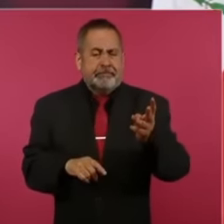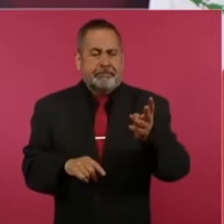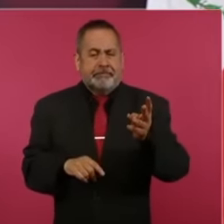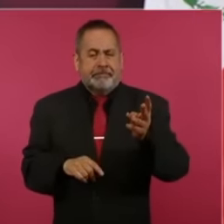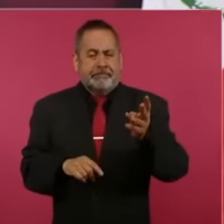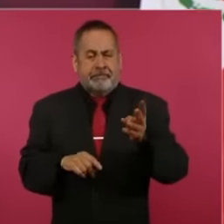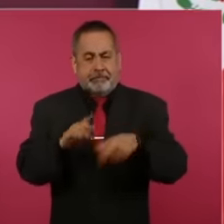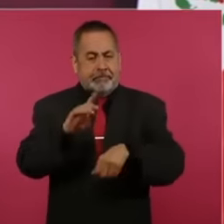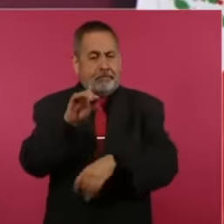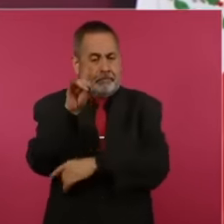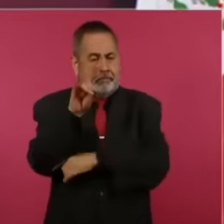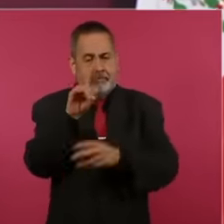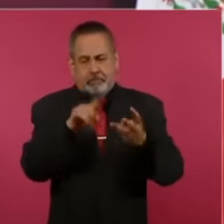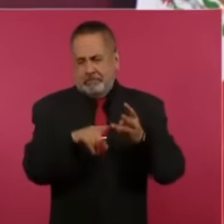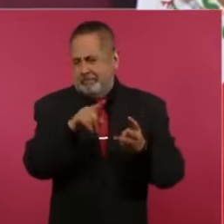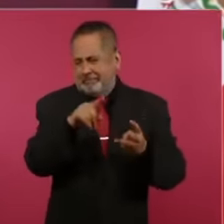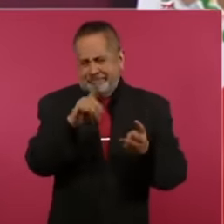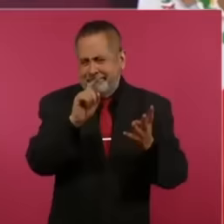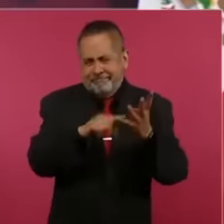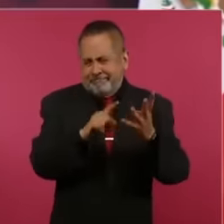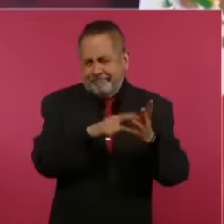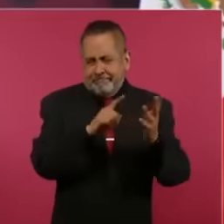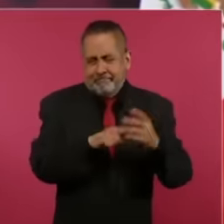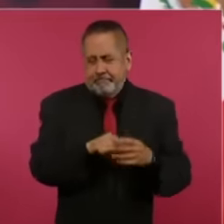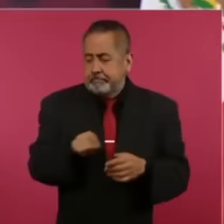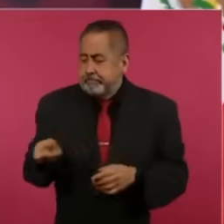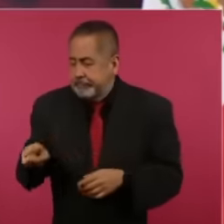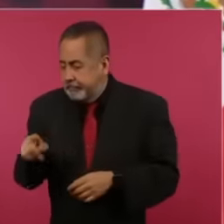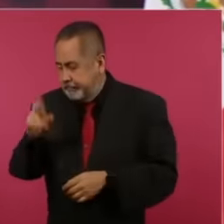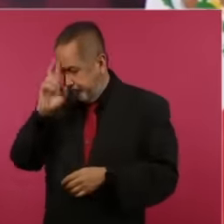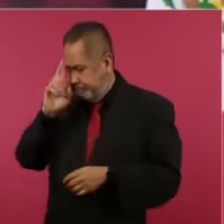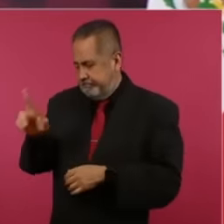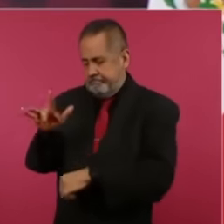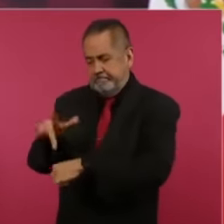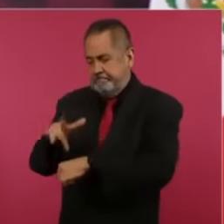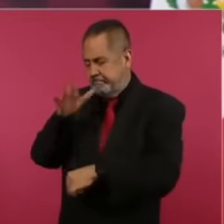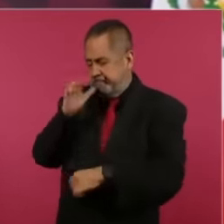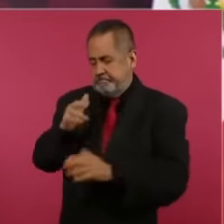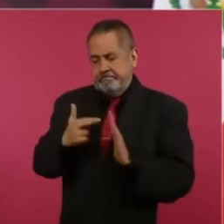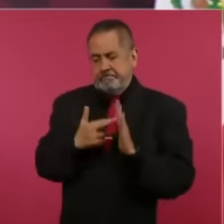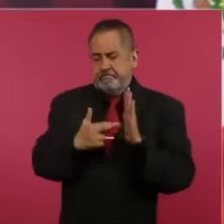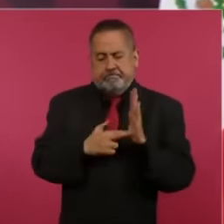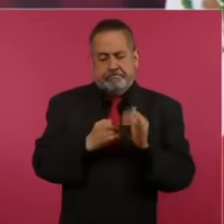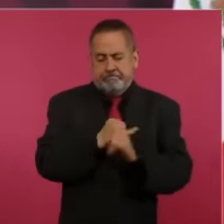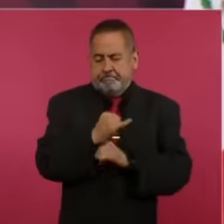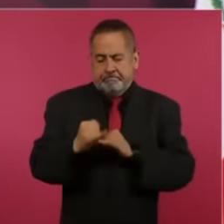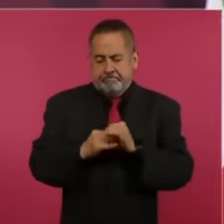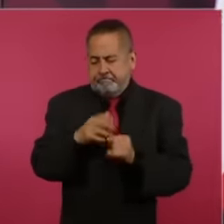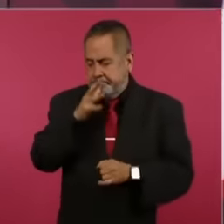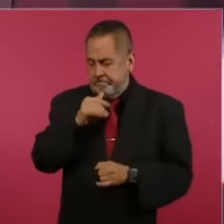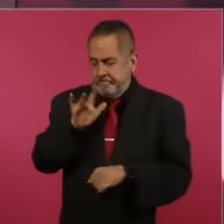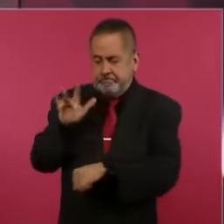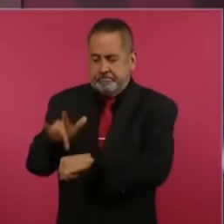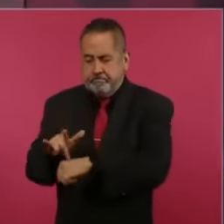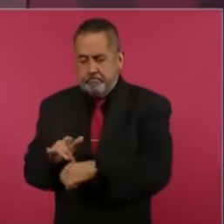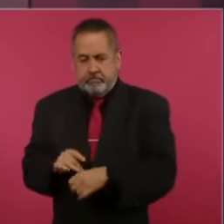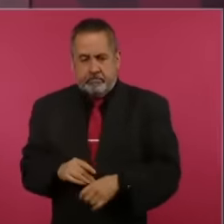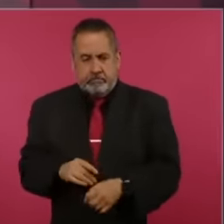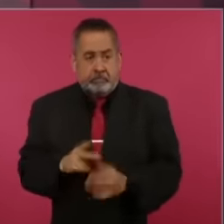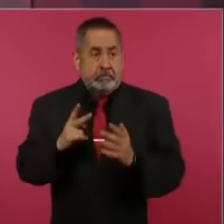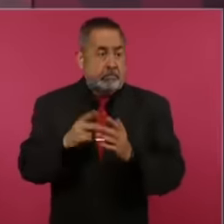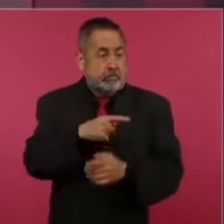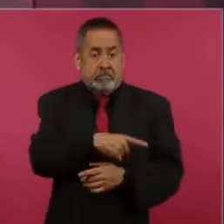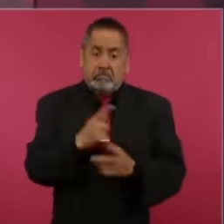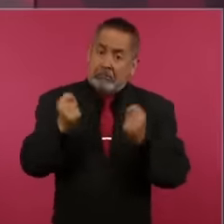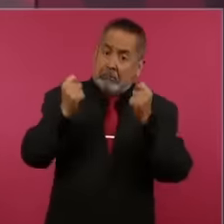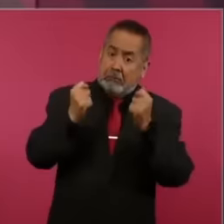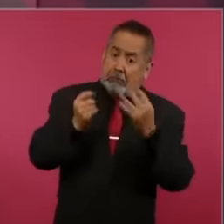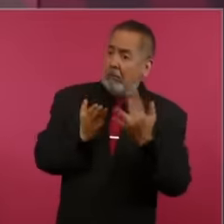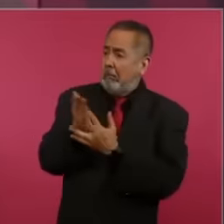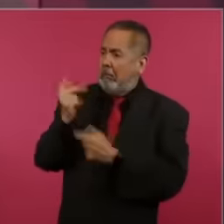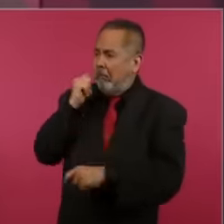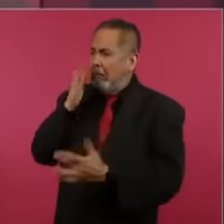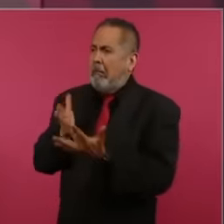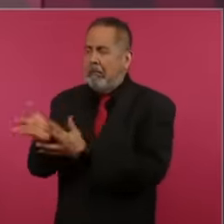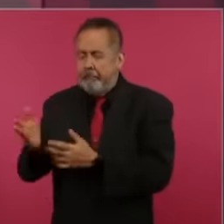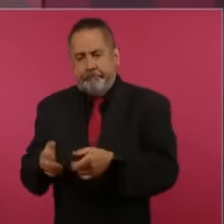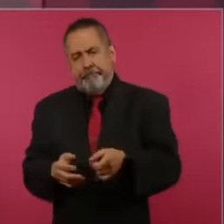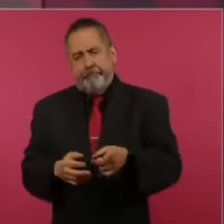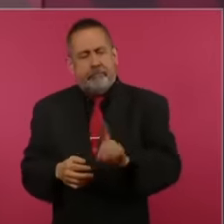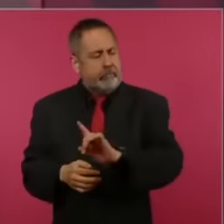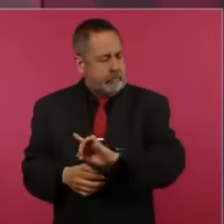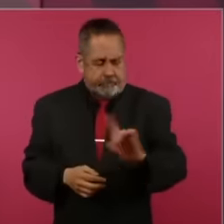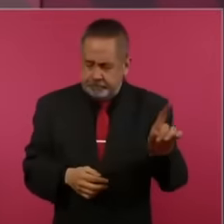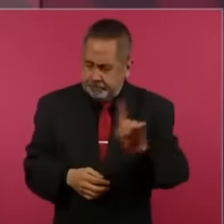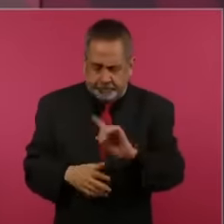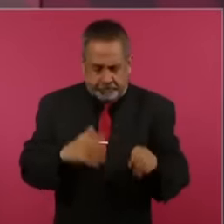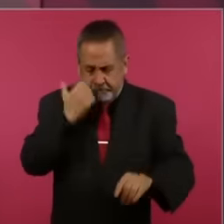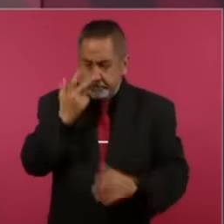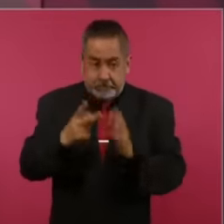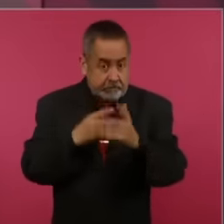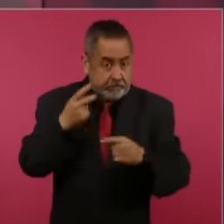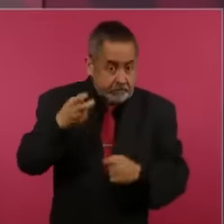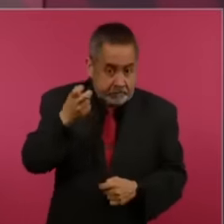Bolivia, dare to do so. So we don't want that. I